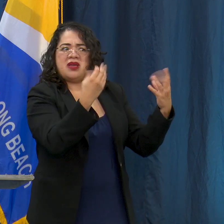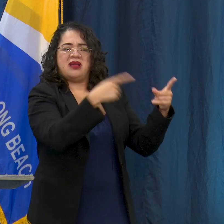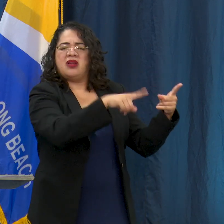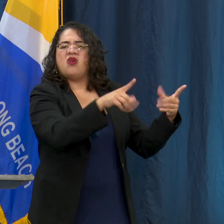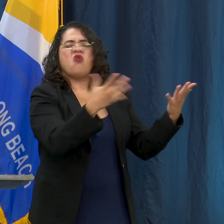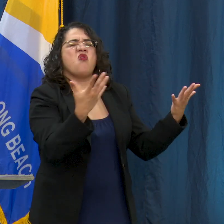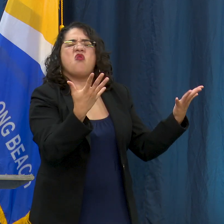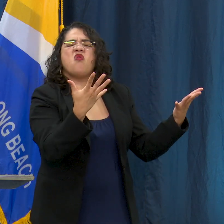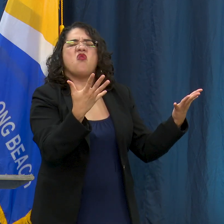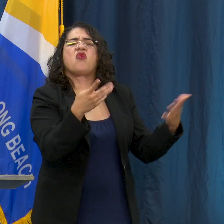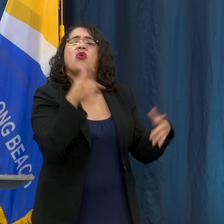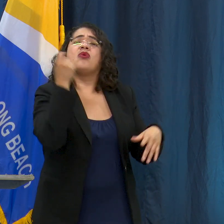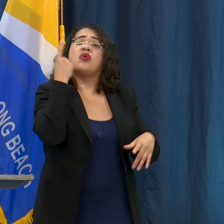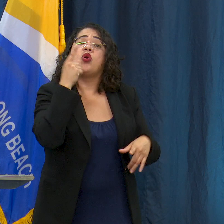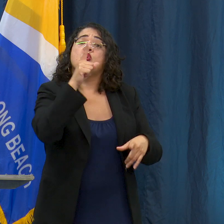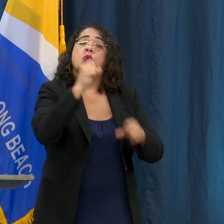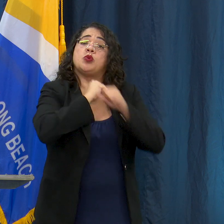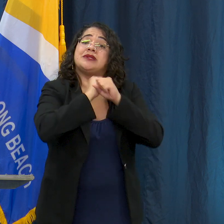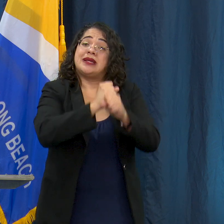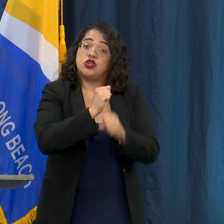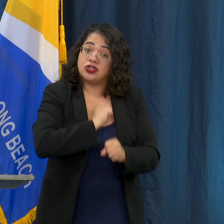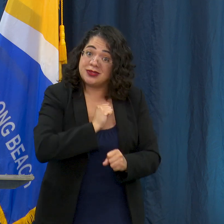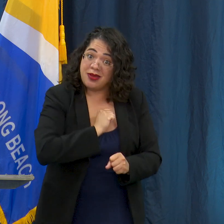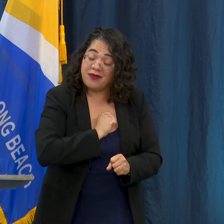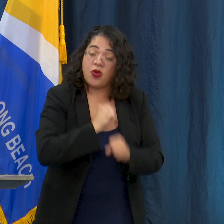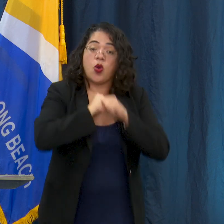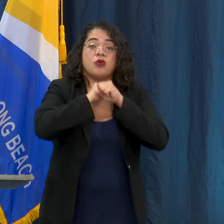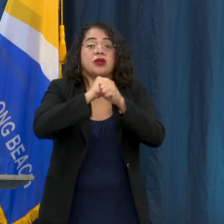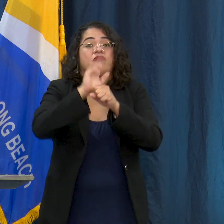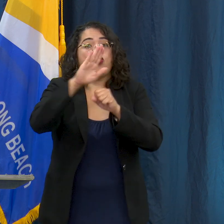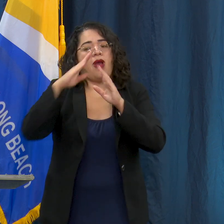you're protecting our larger community and those who have a higher risk of